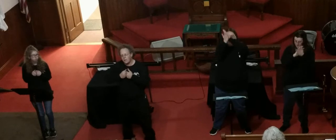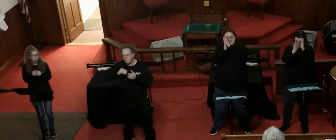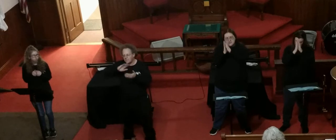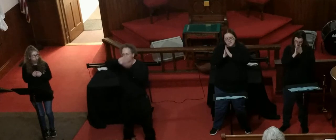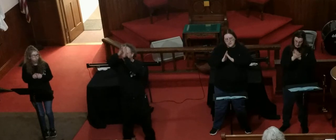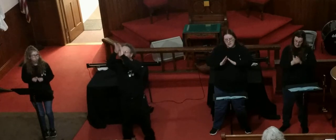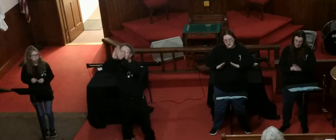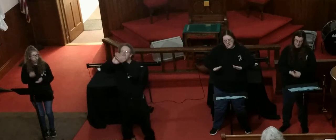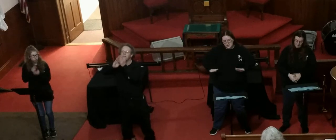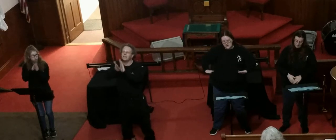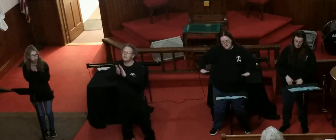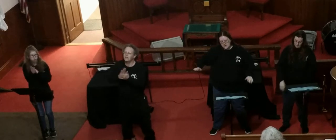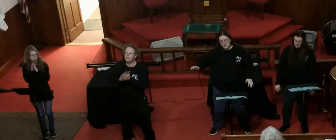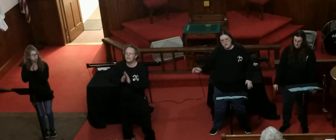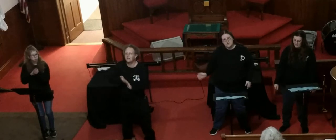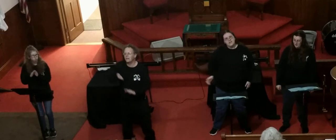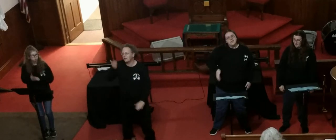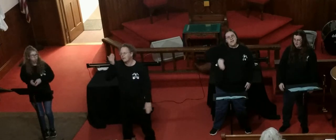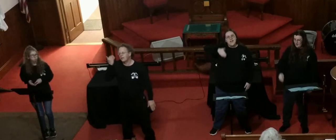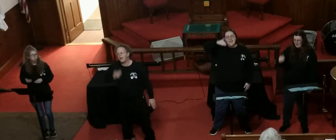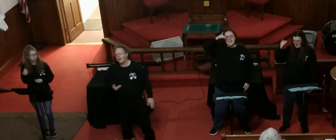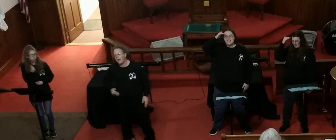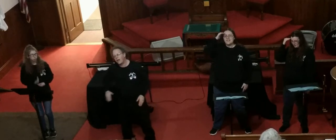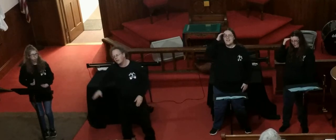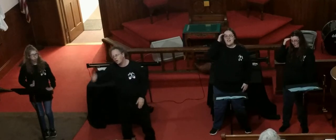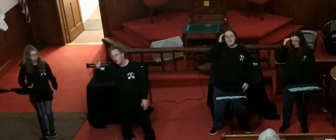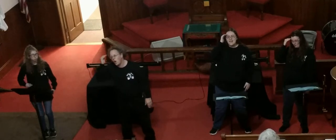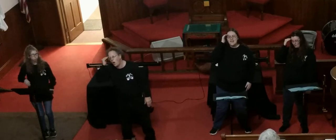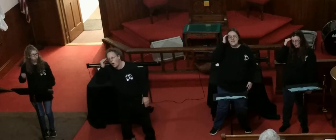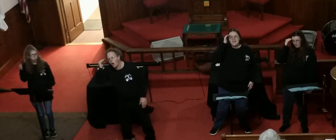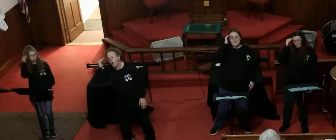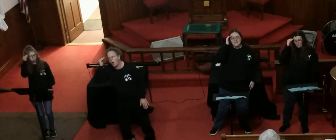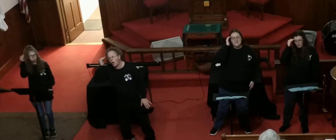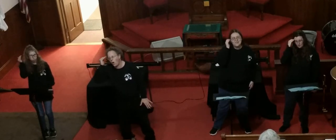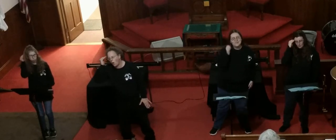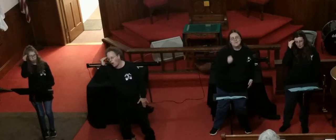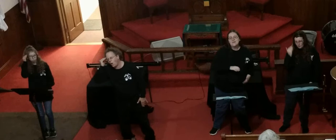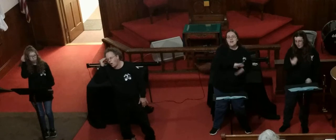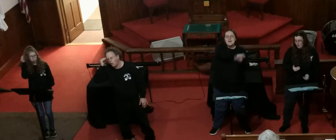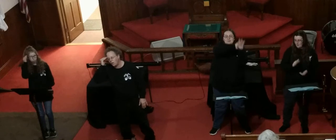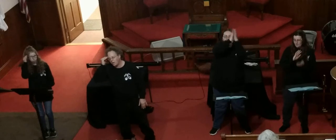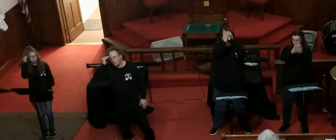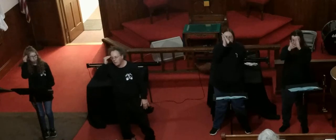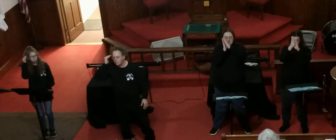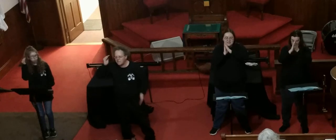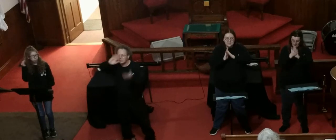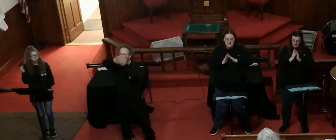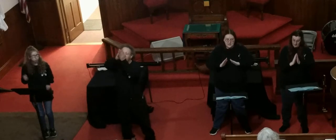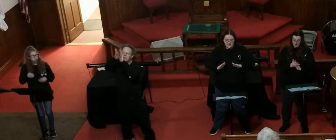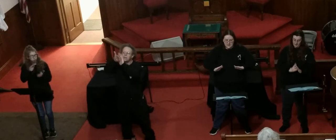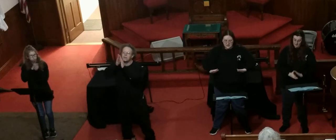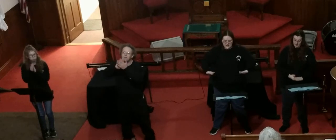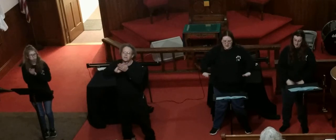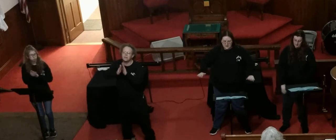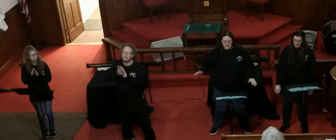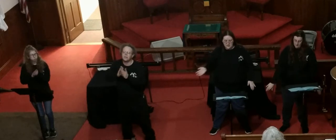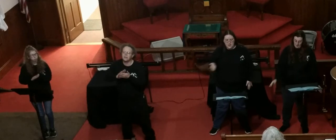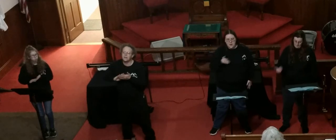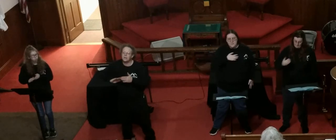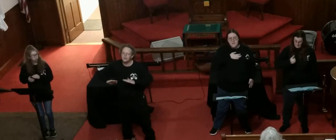Be still And know Be still